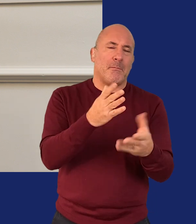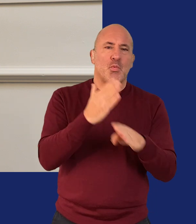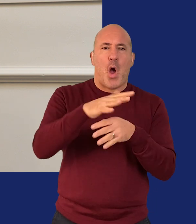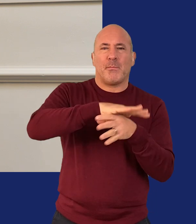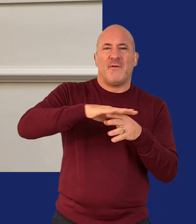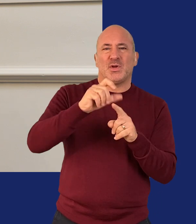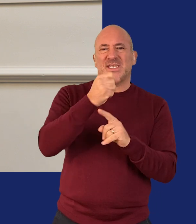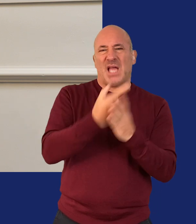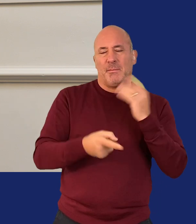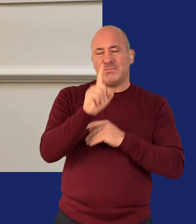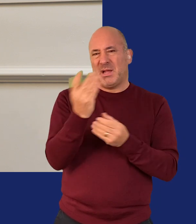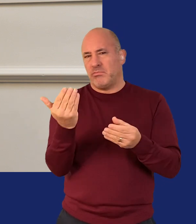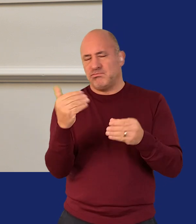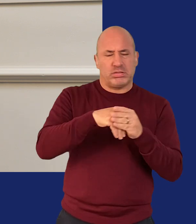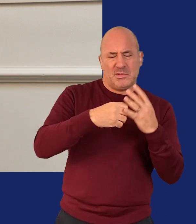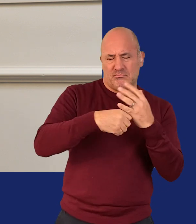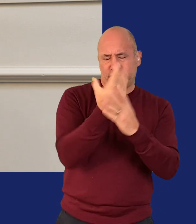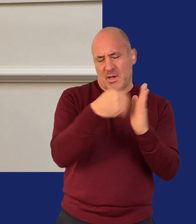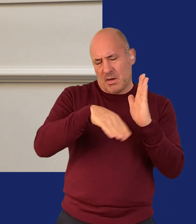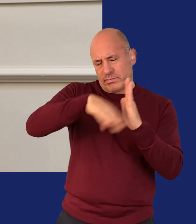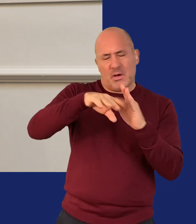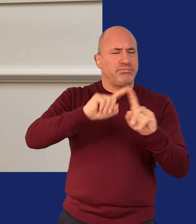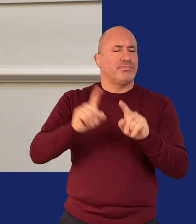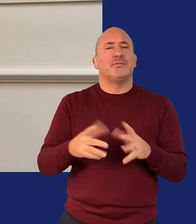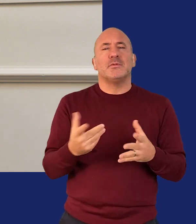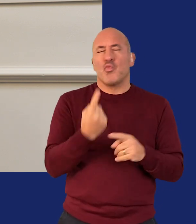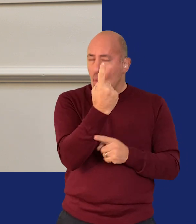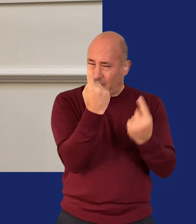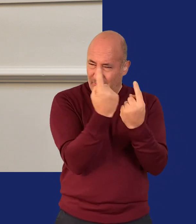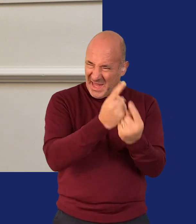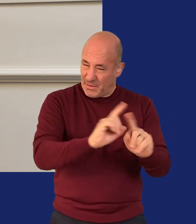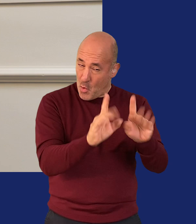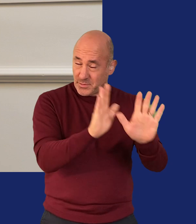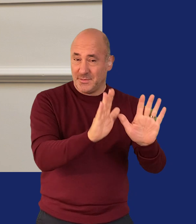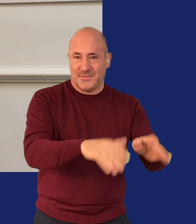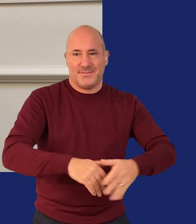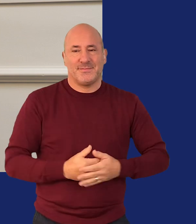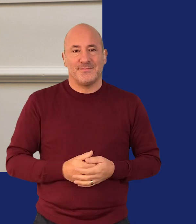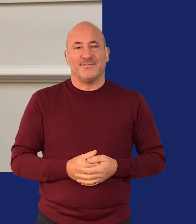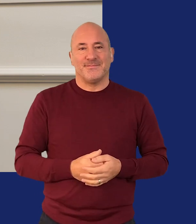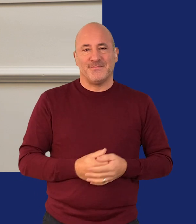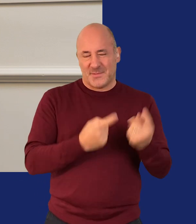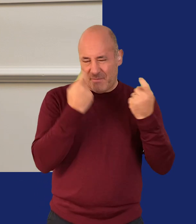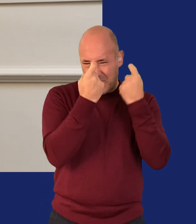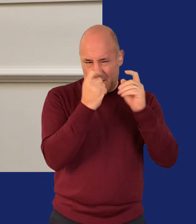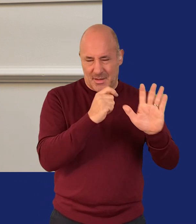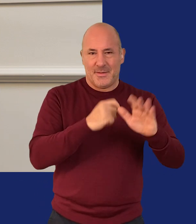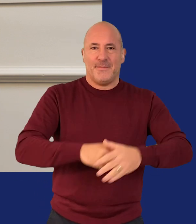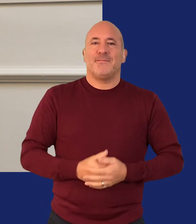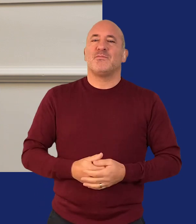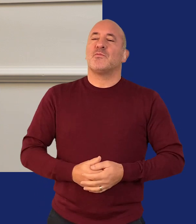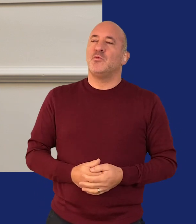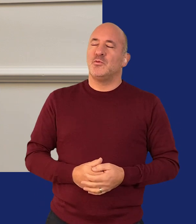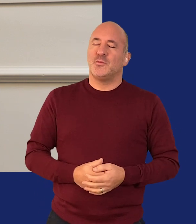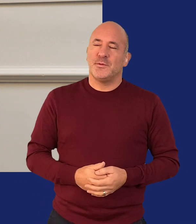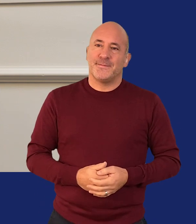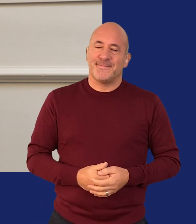what one thing make, uh, your company a great workplace for,